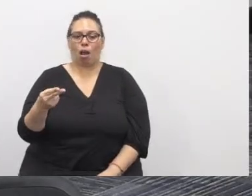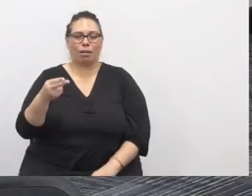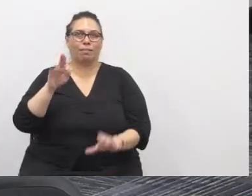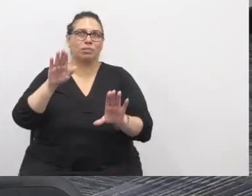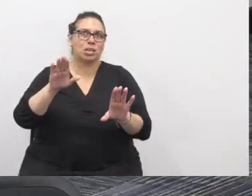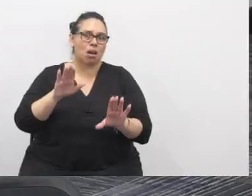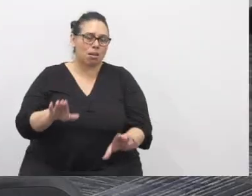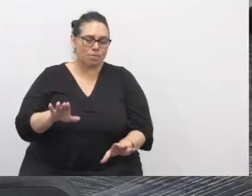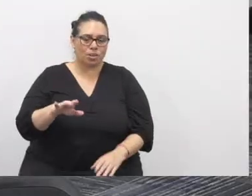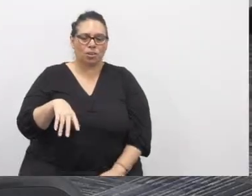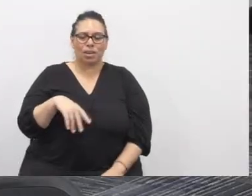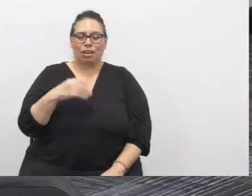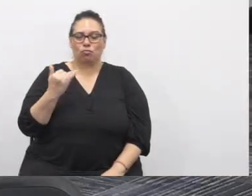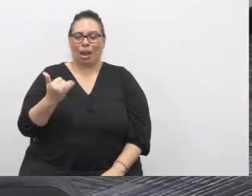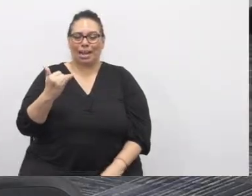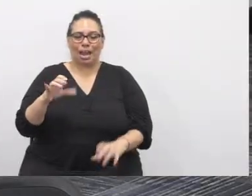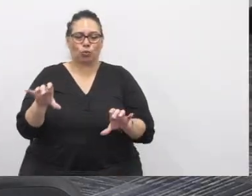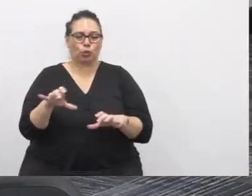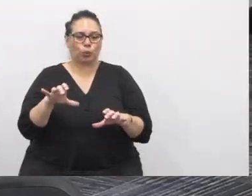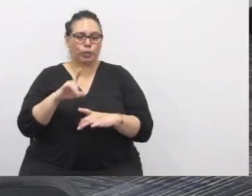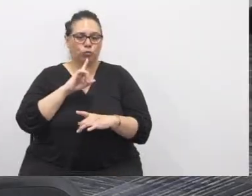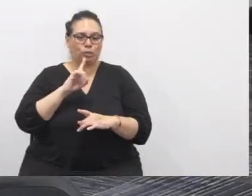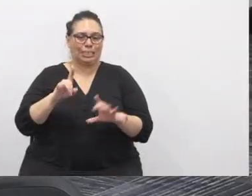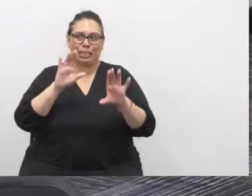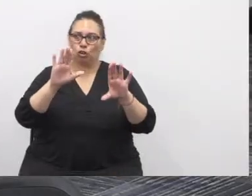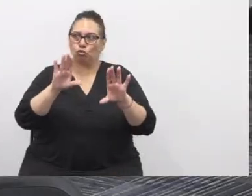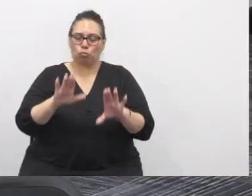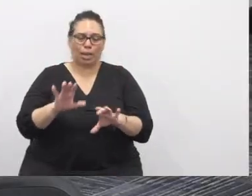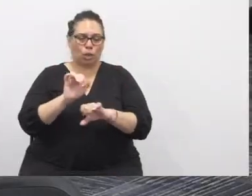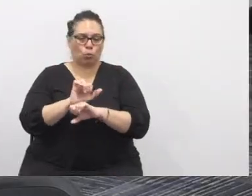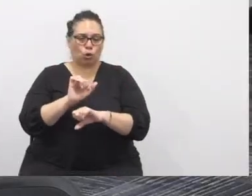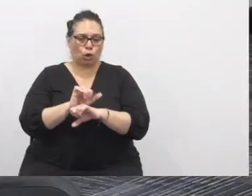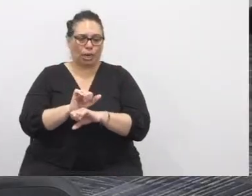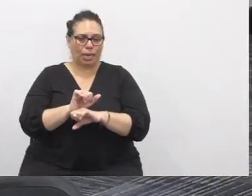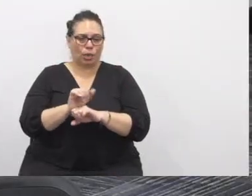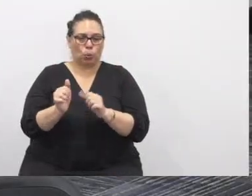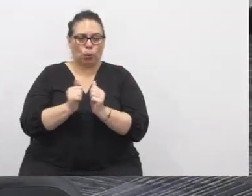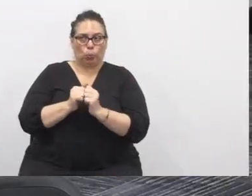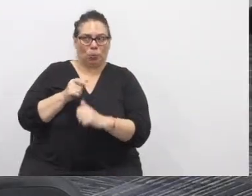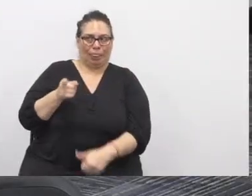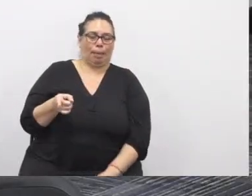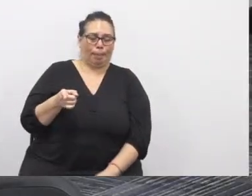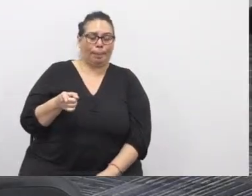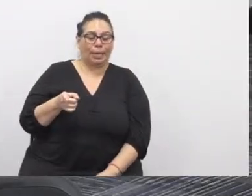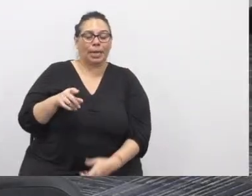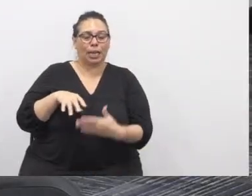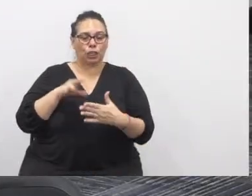And right now we're doing some really, really great work with him. Our students are being rewarded.